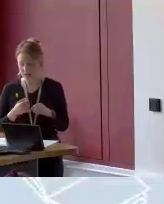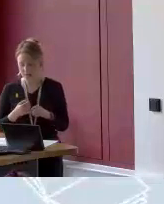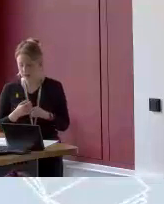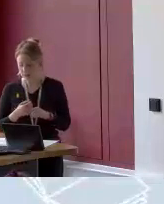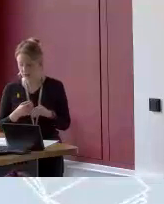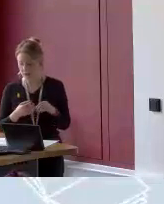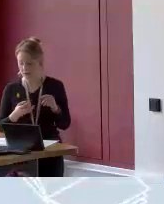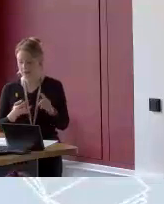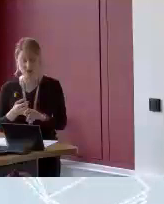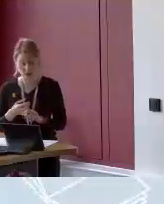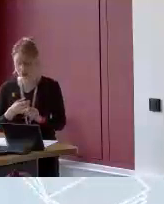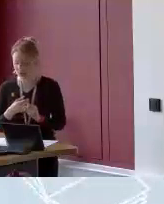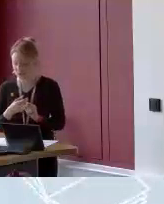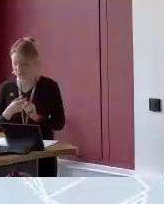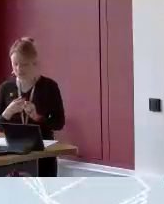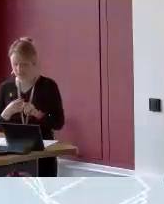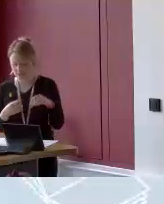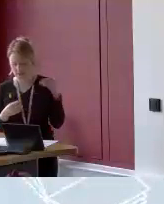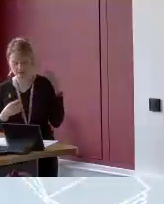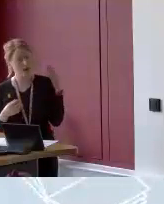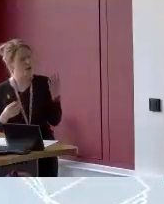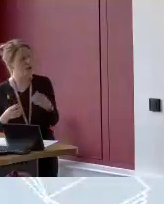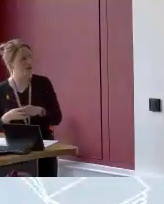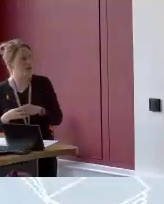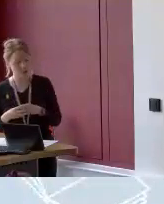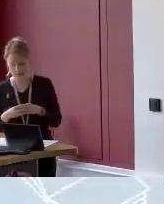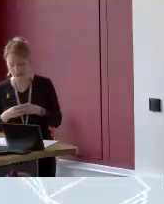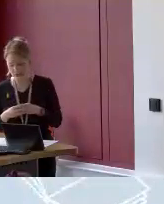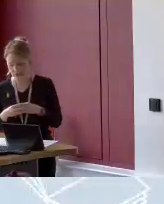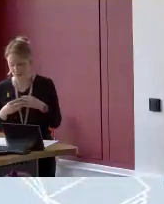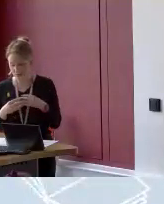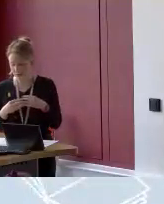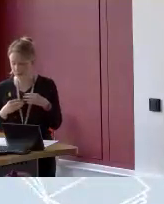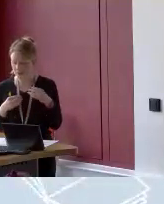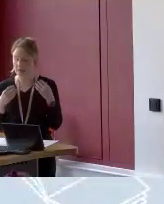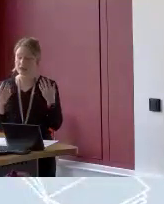evidence submissions digital and traditional media activity policy focused discussion and briefings.